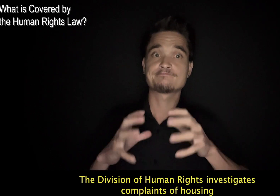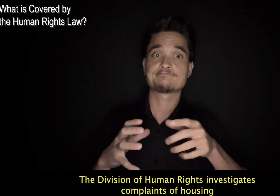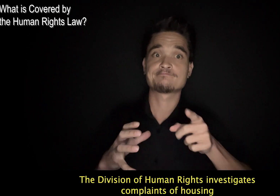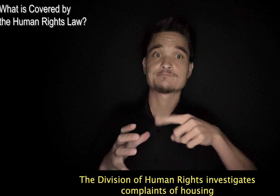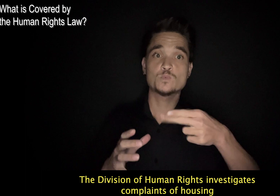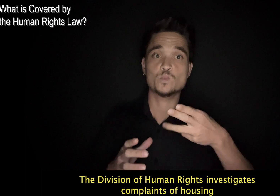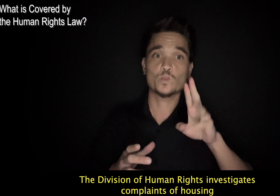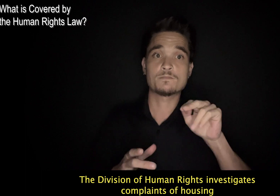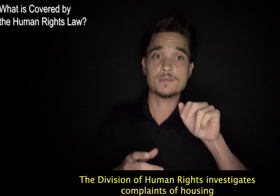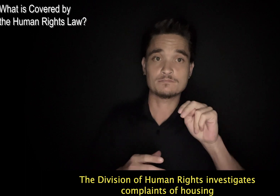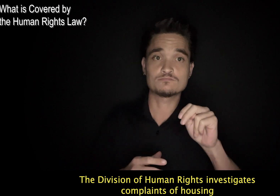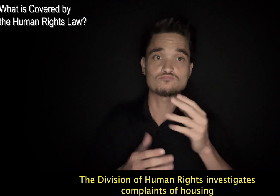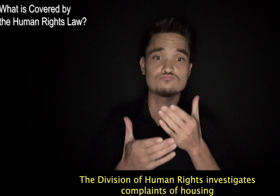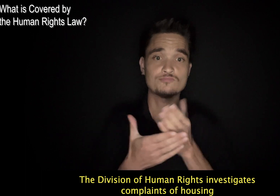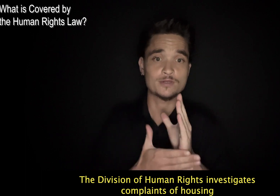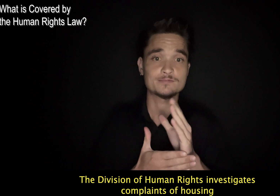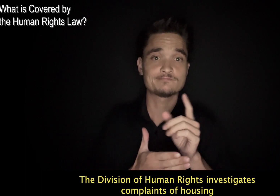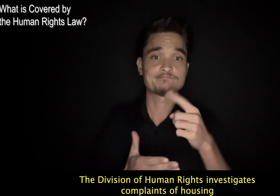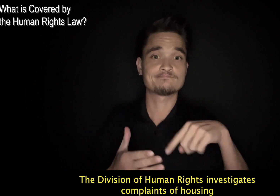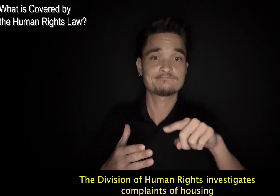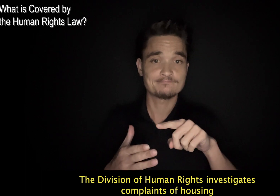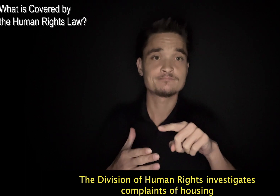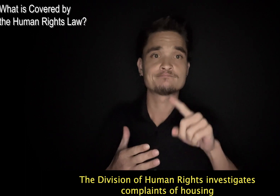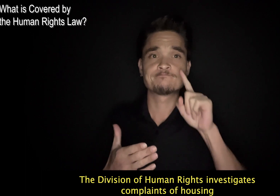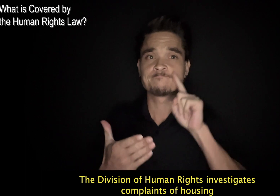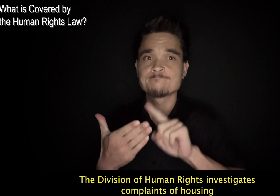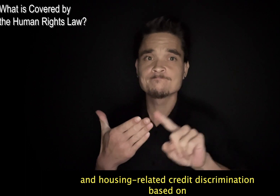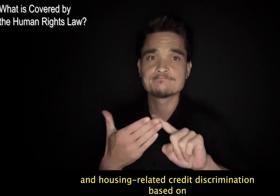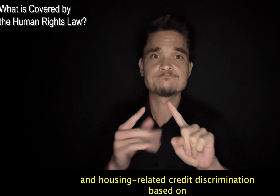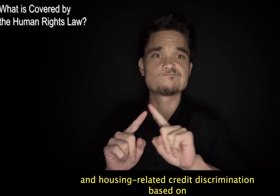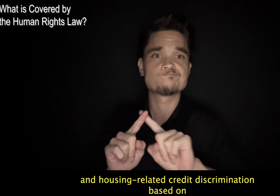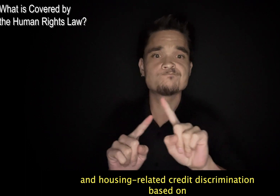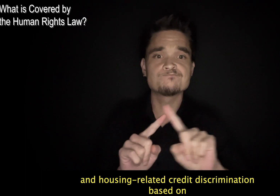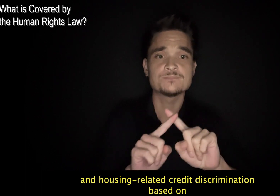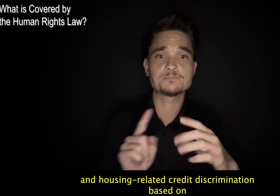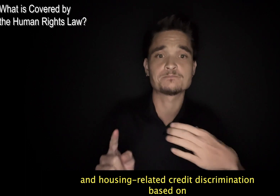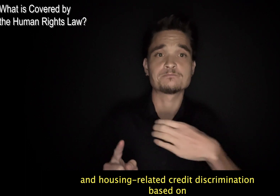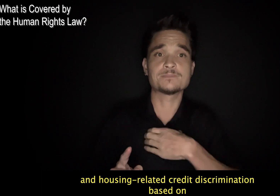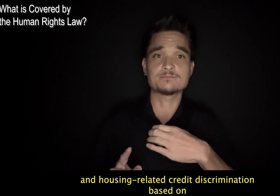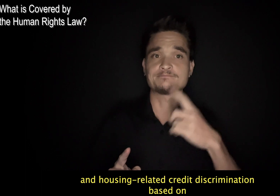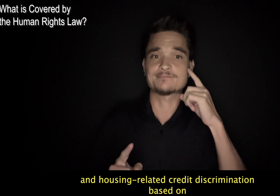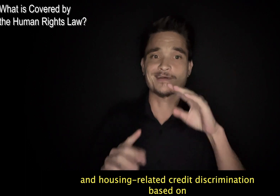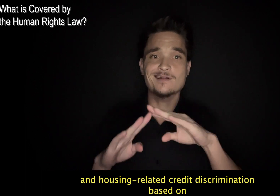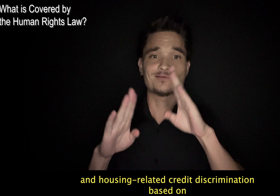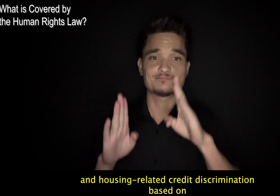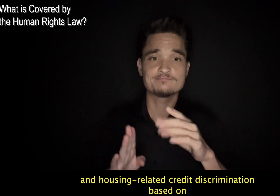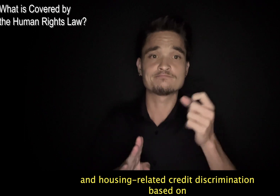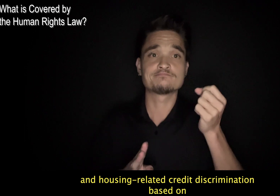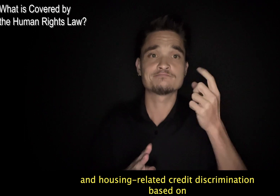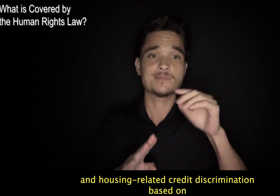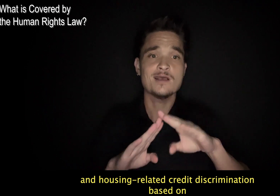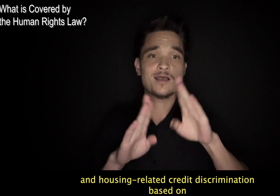The Division of Human Rights investigates complaints of housing and housing-related credit discrimination based on